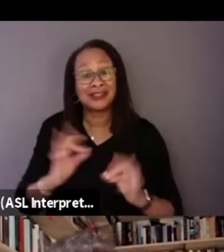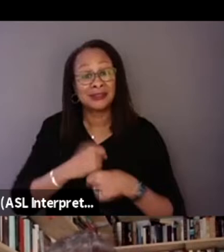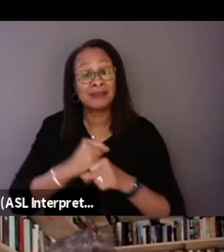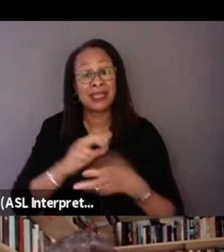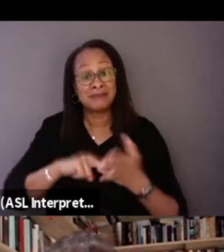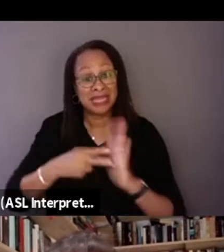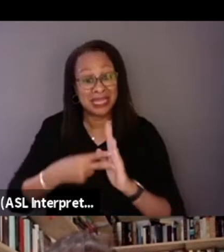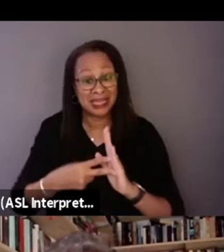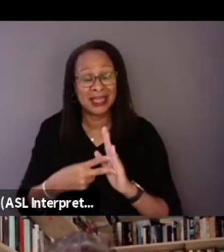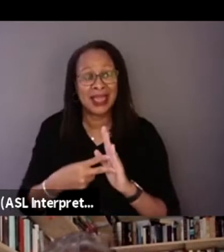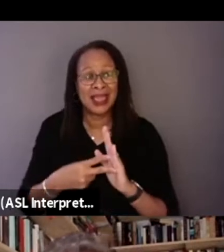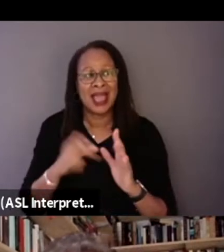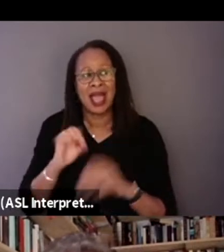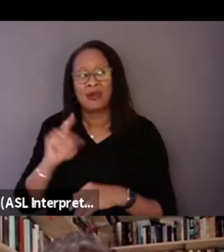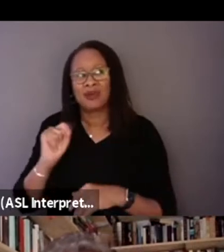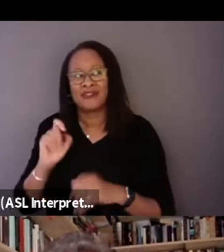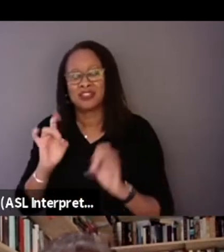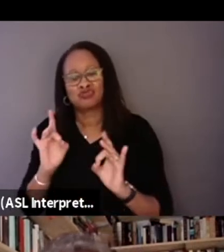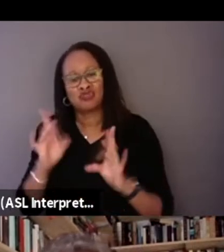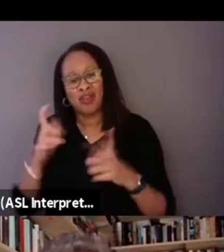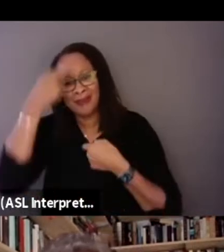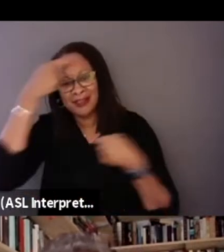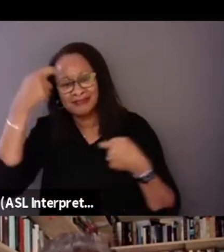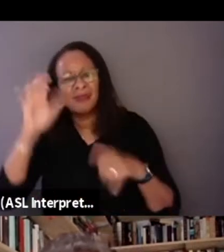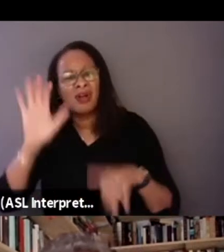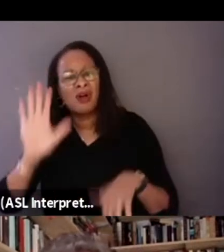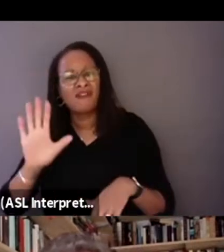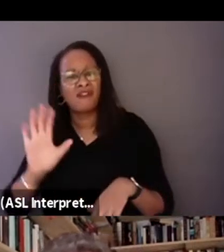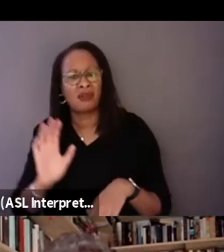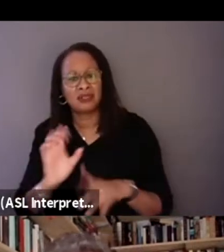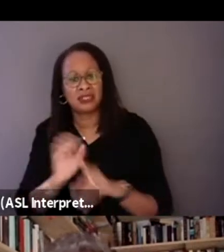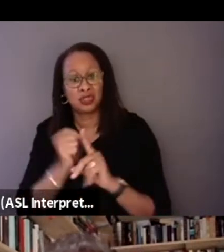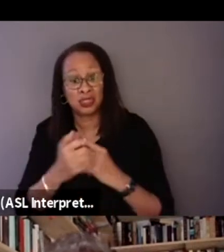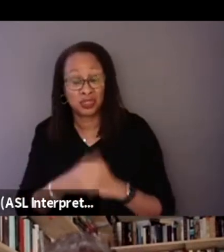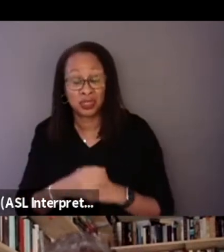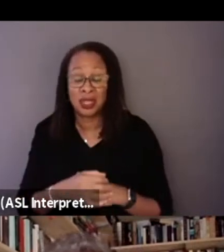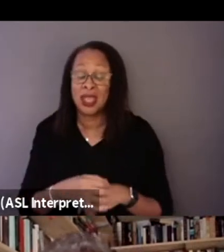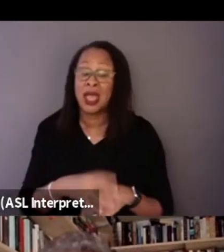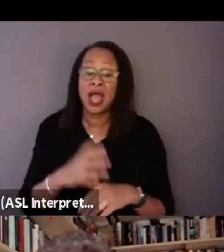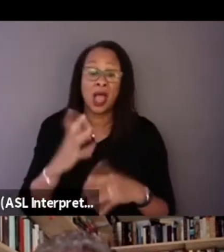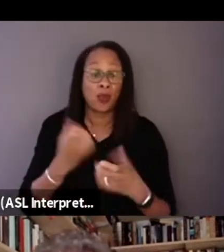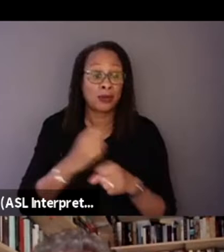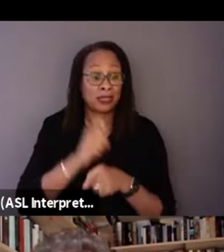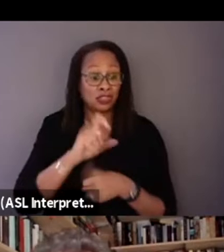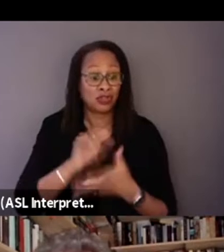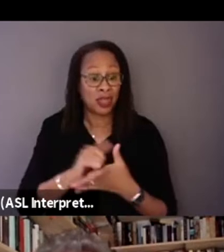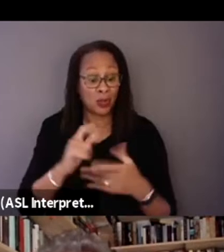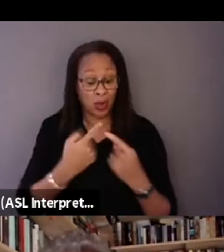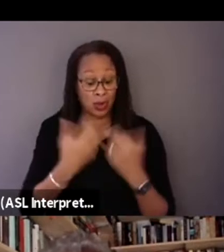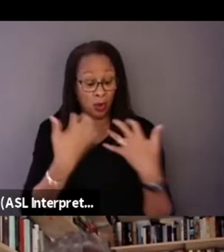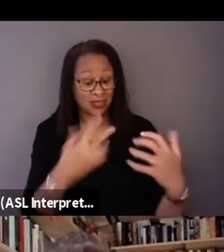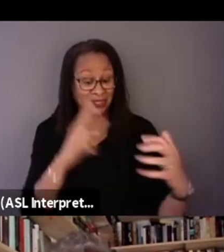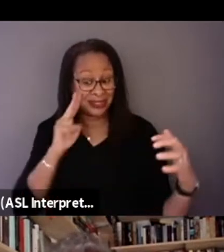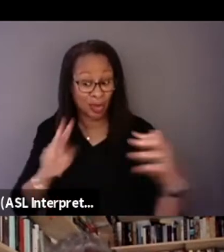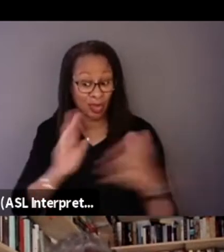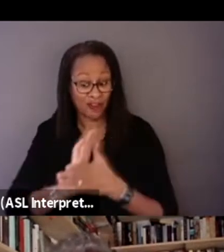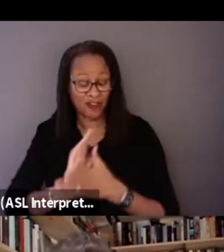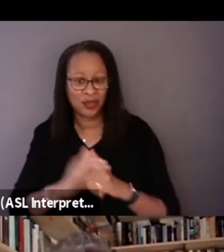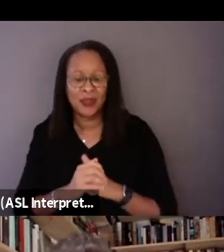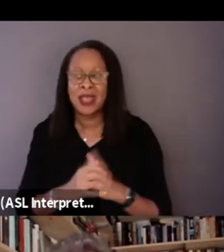And I found that very powerful and I wanted the film, I wanted to make sure that when audiences saw this film, it wasn't just how can I get involved